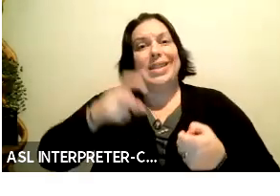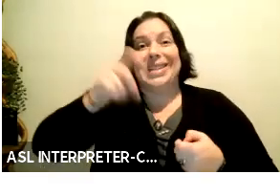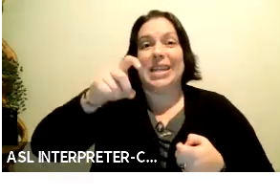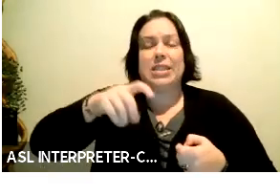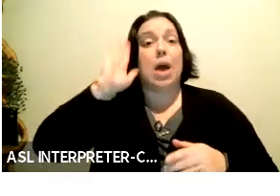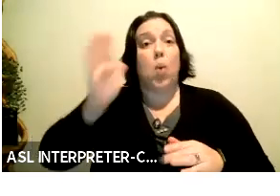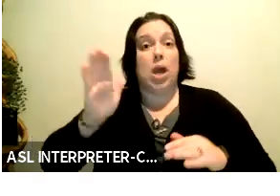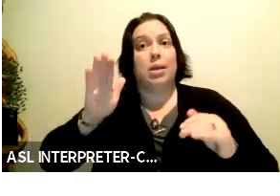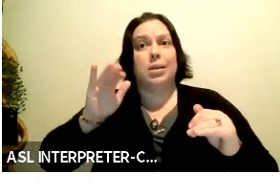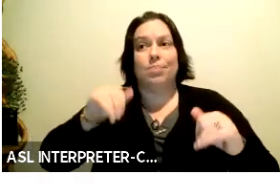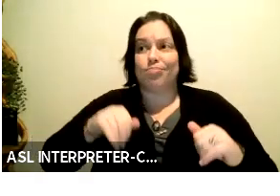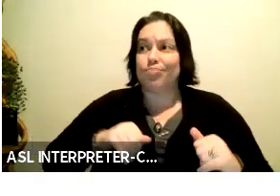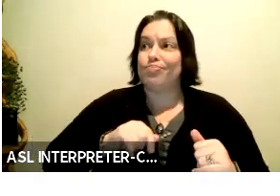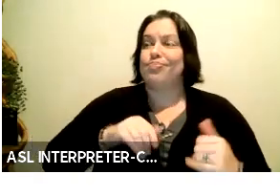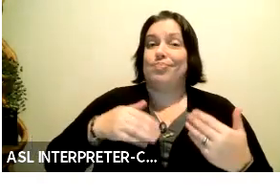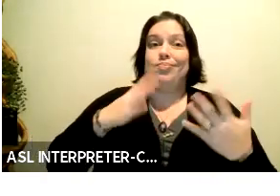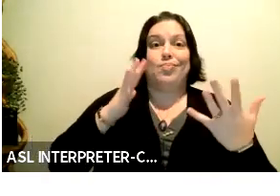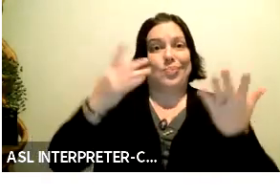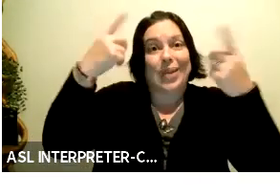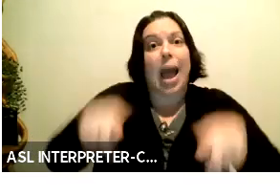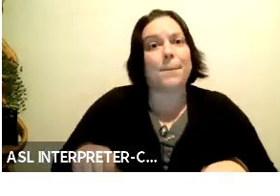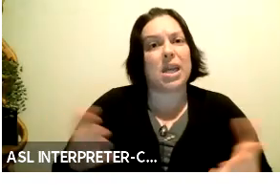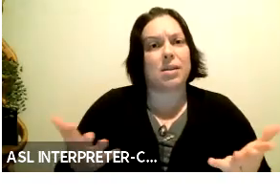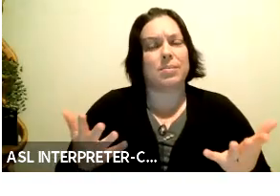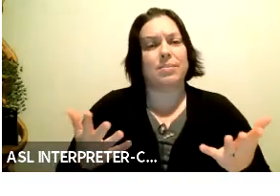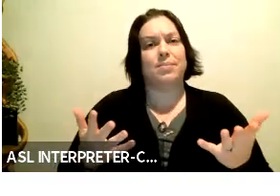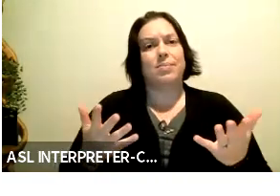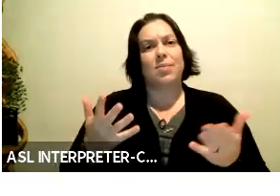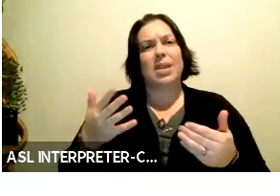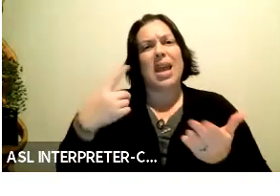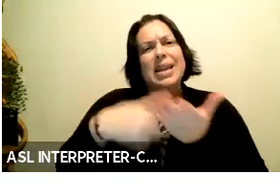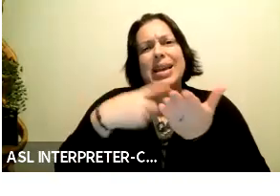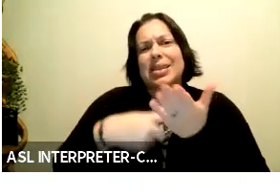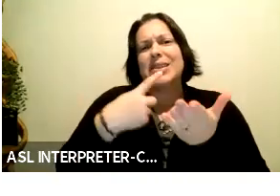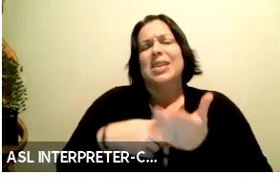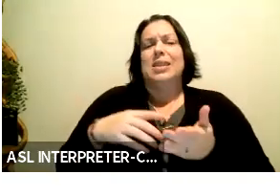those other partners doing the powerful work and addressing access and functional needs. Sometimes